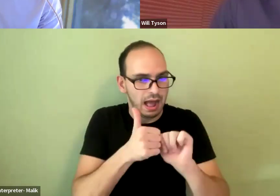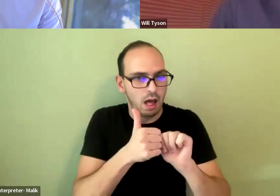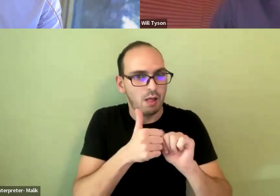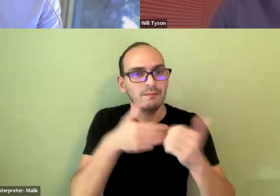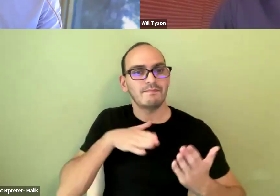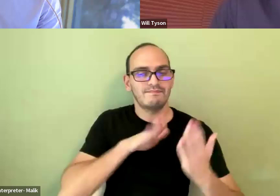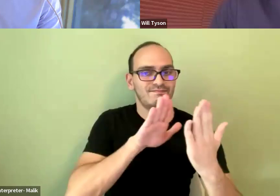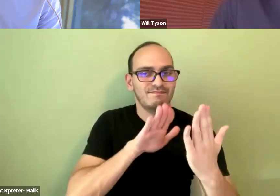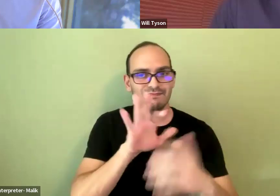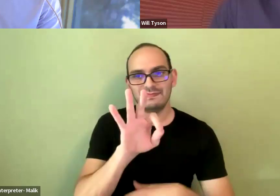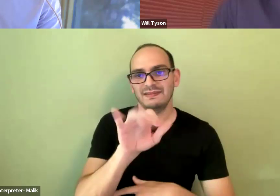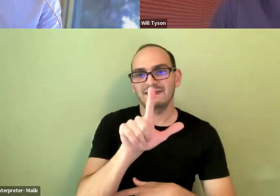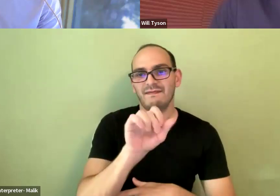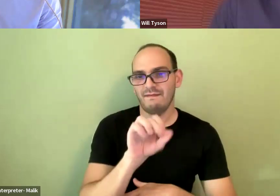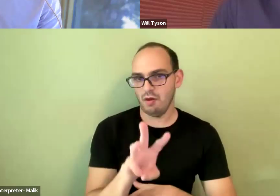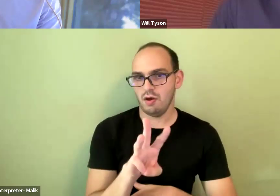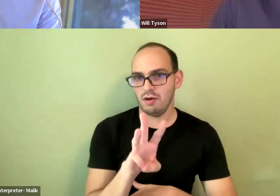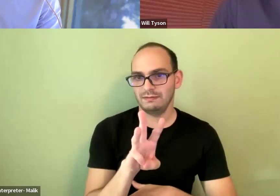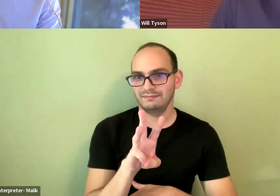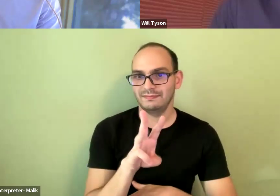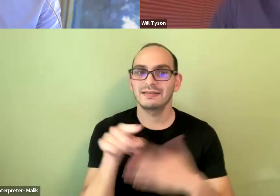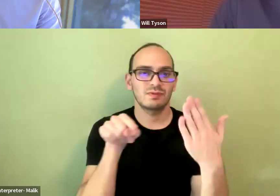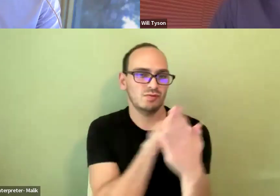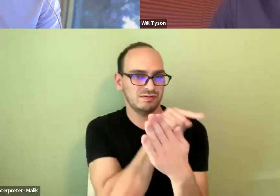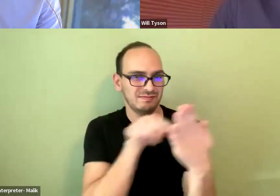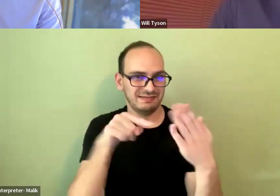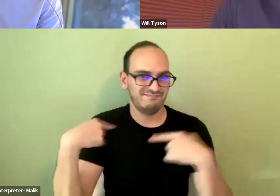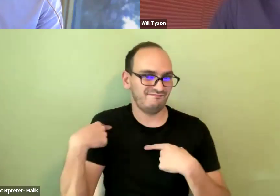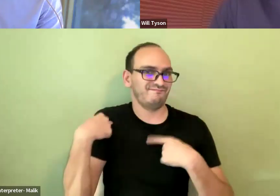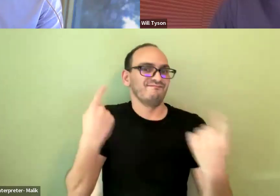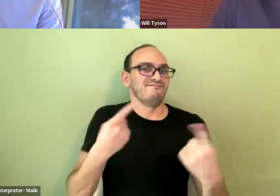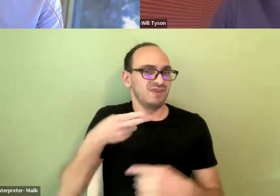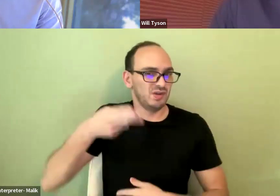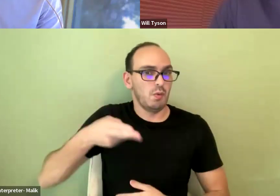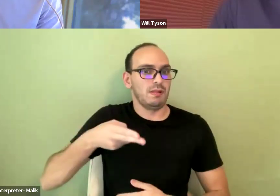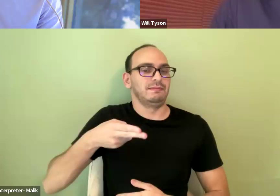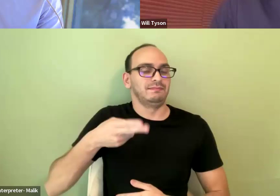is flawed methodologically and has been critiqued historically for some of its methods.